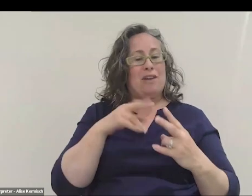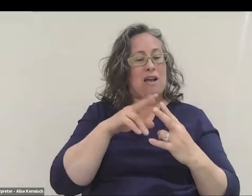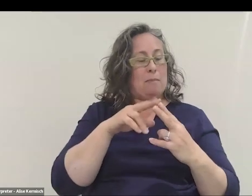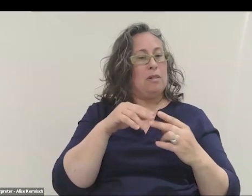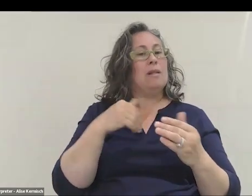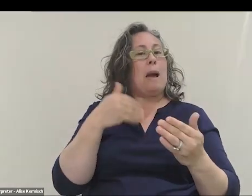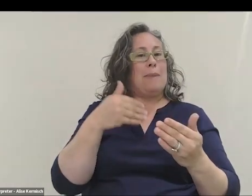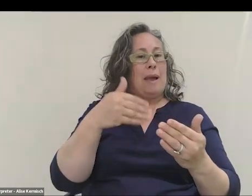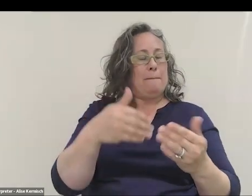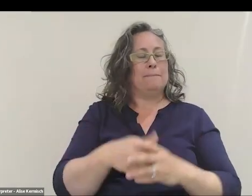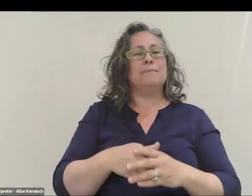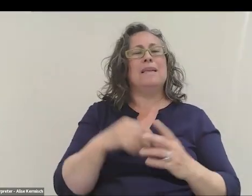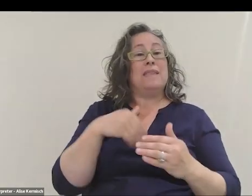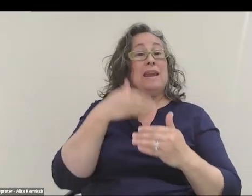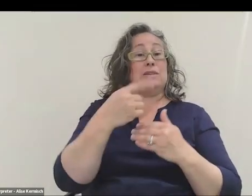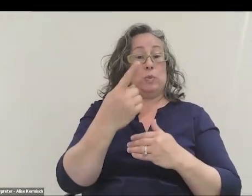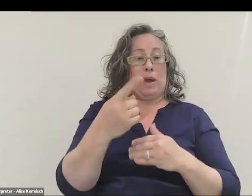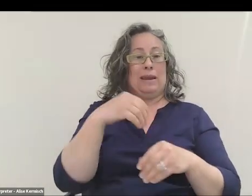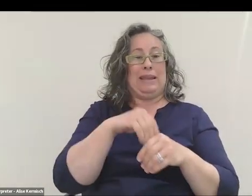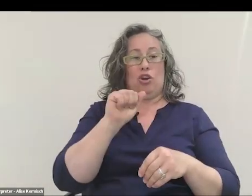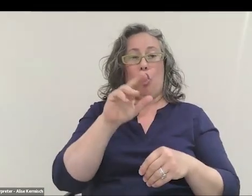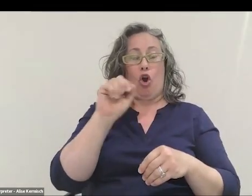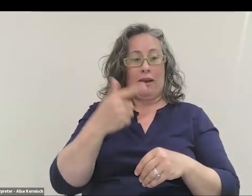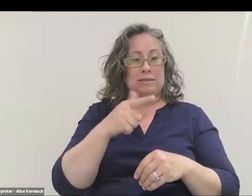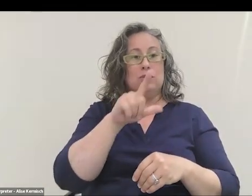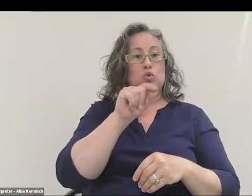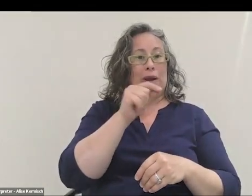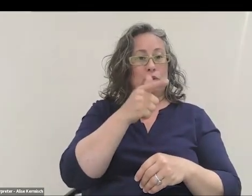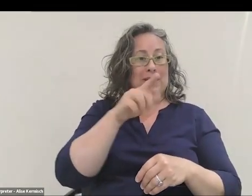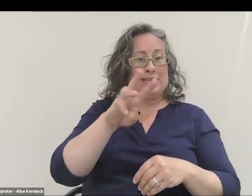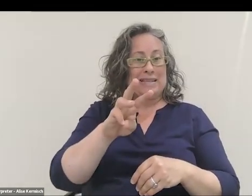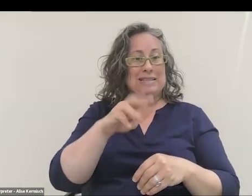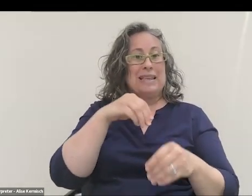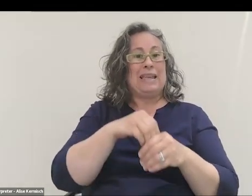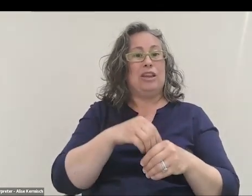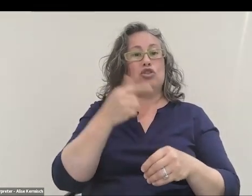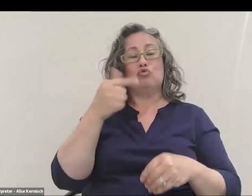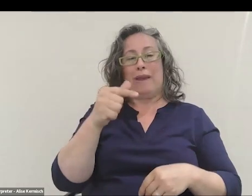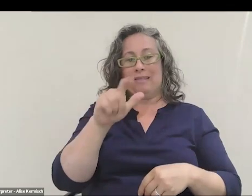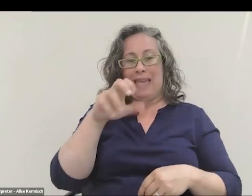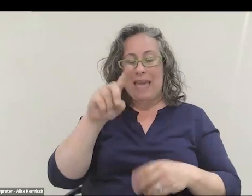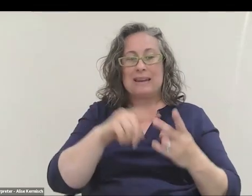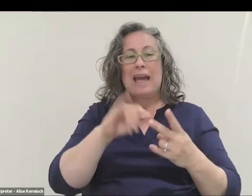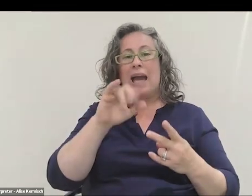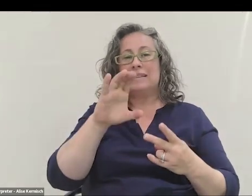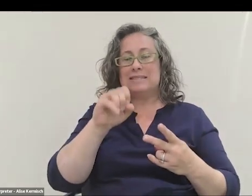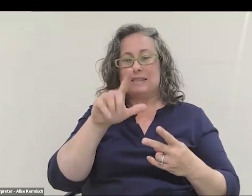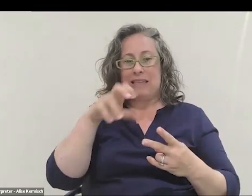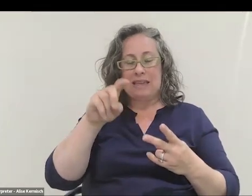The next one is in August of 2026 in Greenland, Iceland, Spain, and then one in 2027